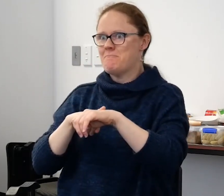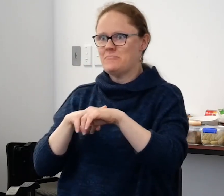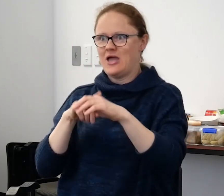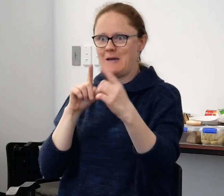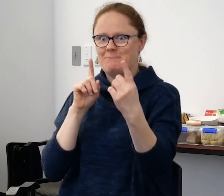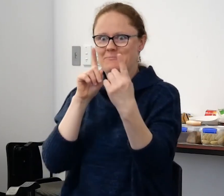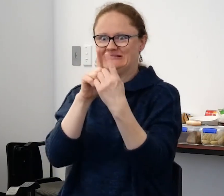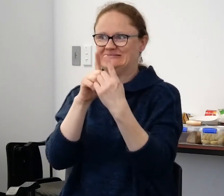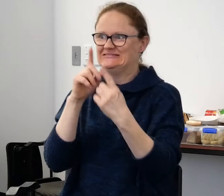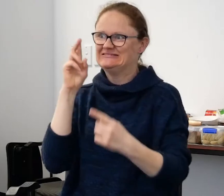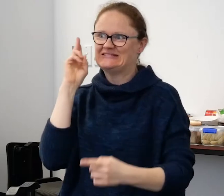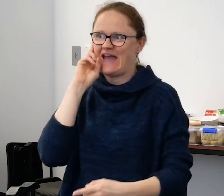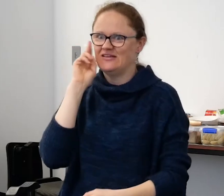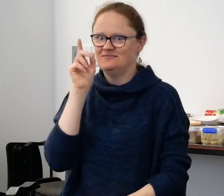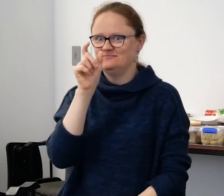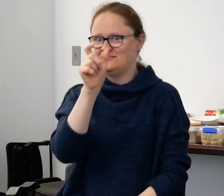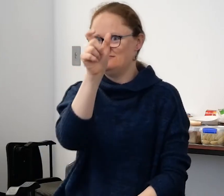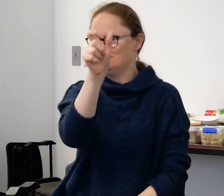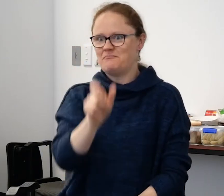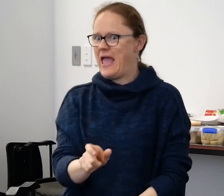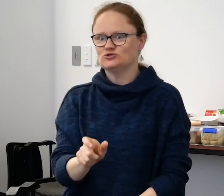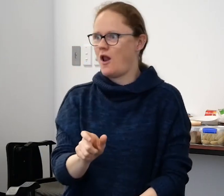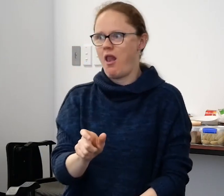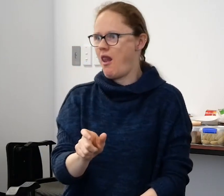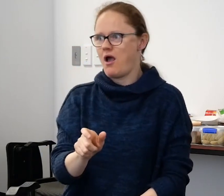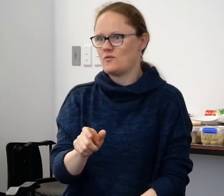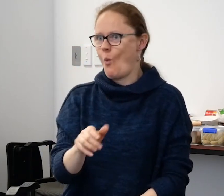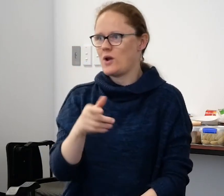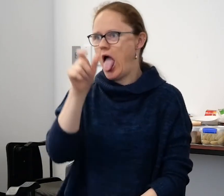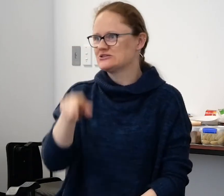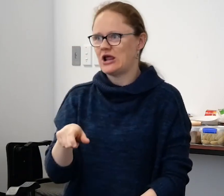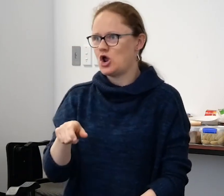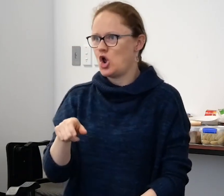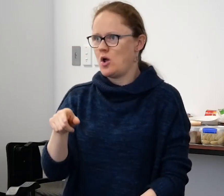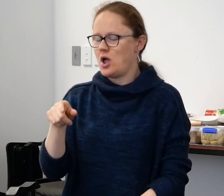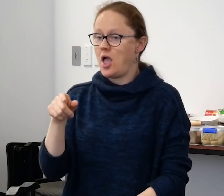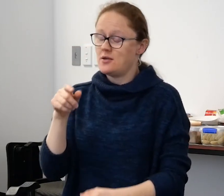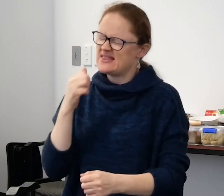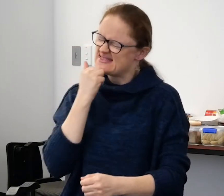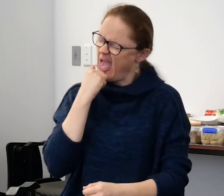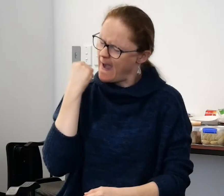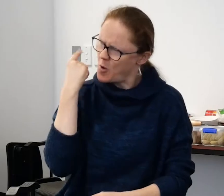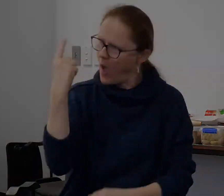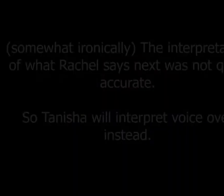So maybe this might be the first time you've actually met the real live Deaf person, so you may have not met these patients before.